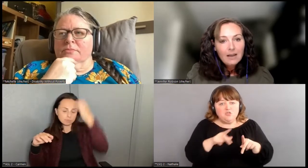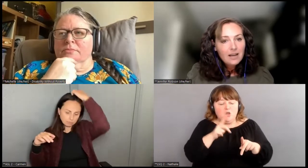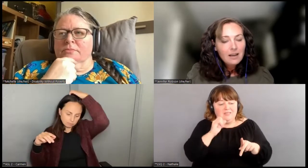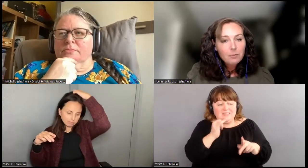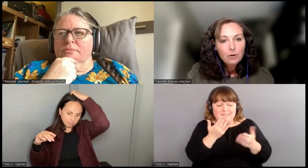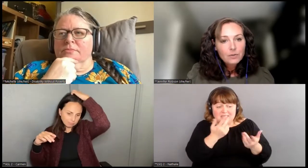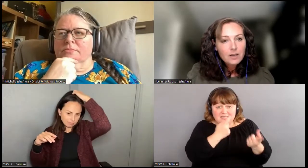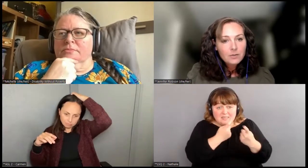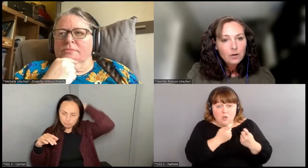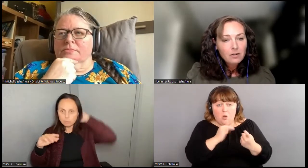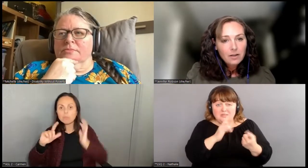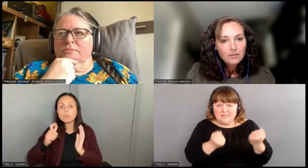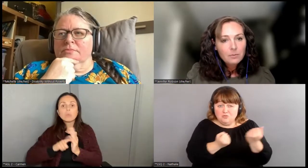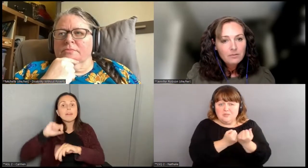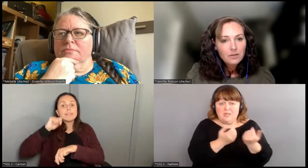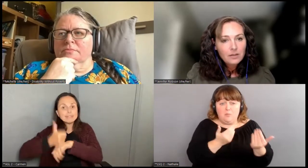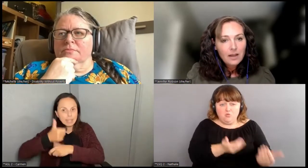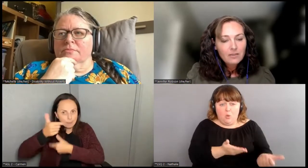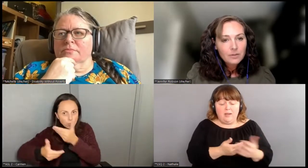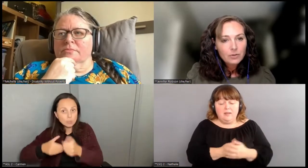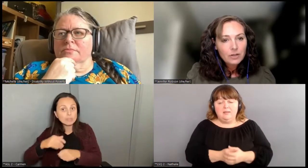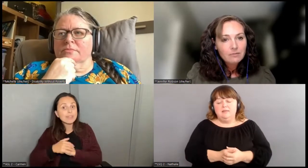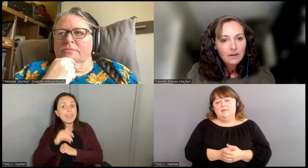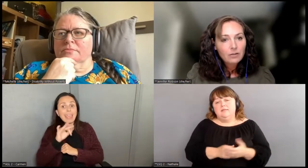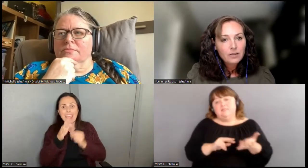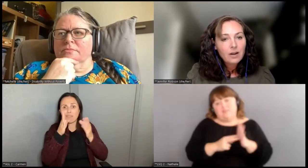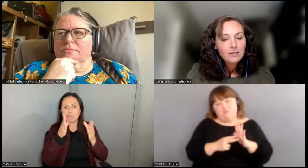TO HAVE TO A PROCESS WHERE THE SOMEBODY FEELS THEY HAVEN'T BEEN TREATED FAIRLY, THERE HAS